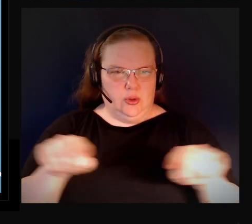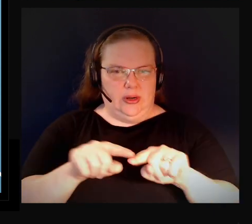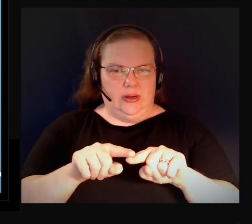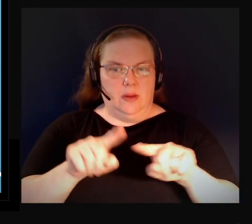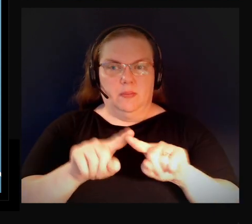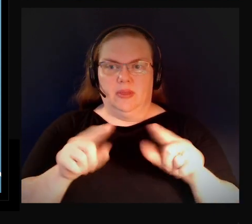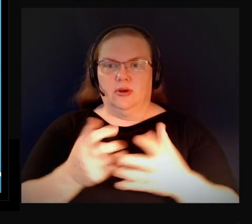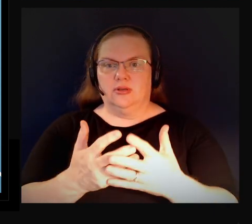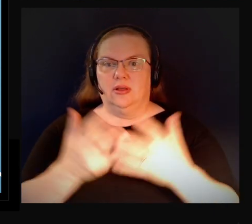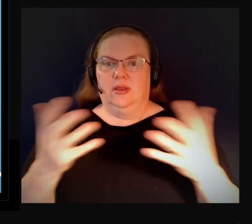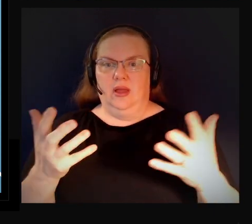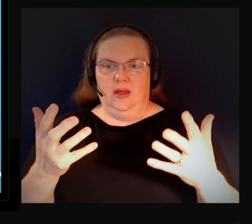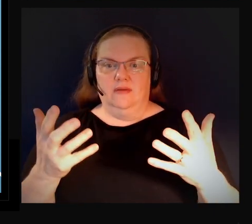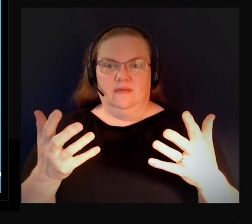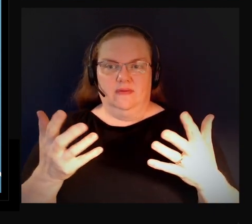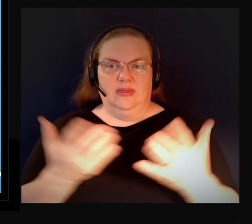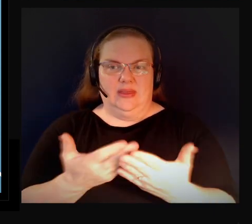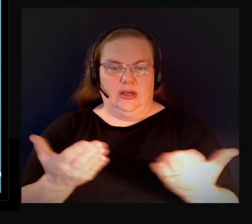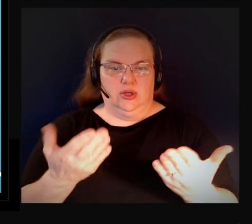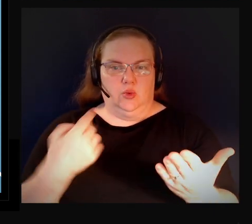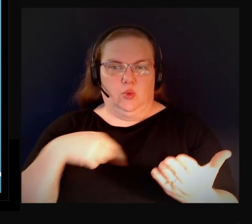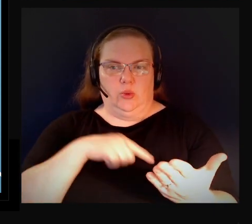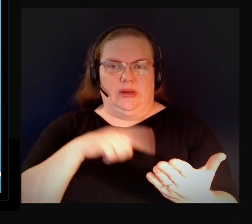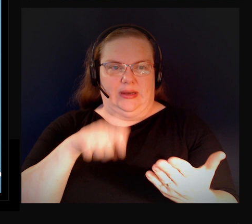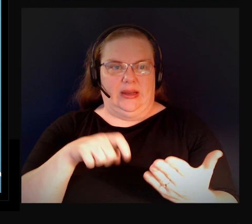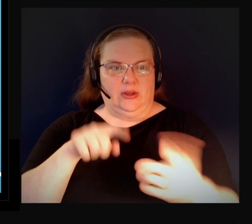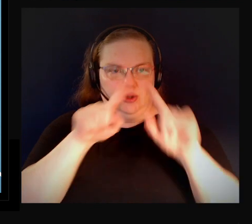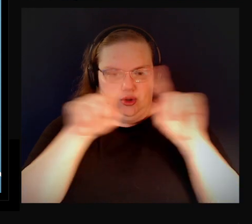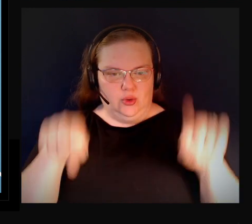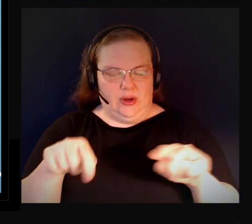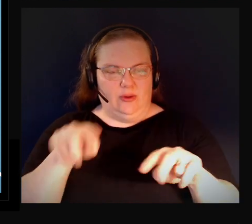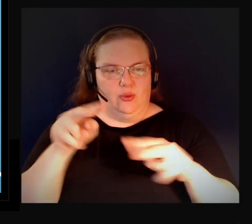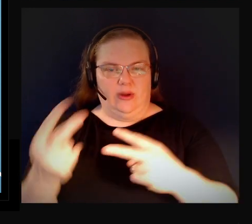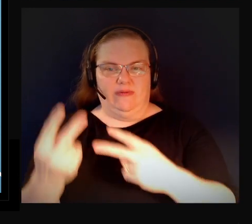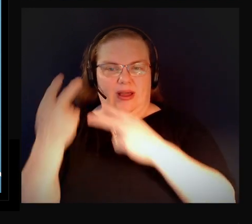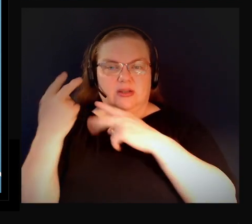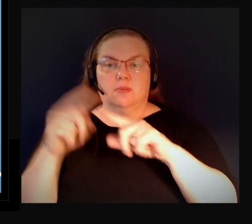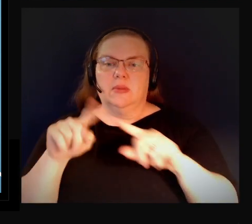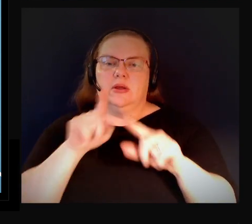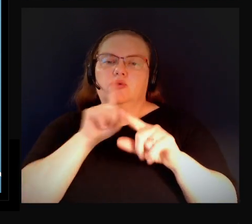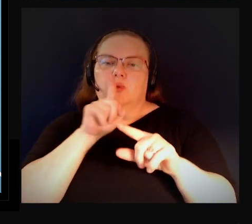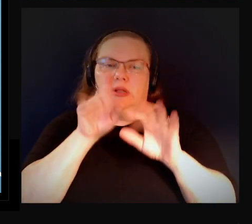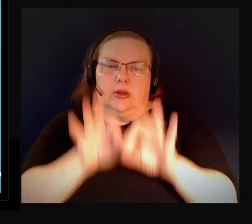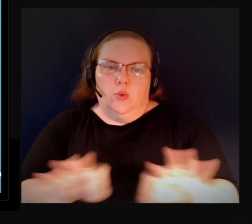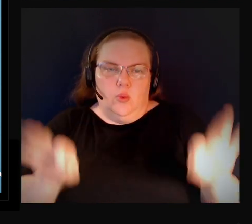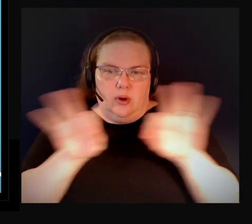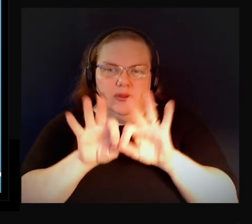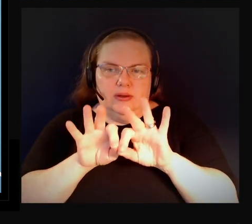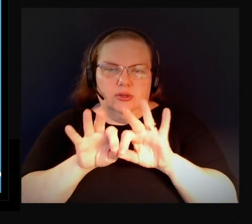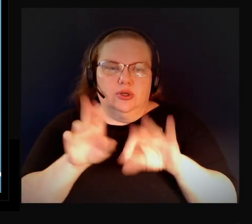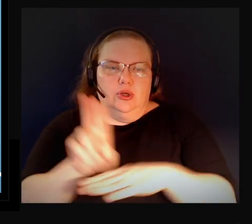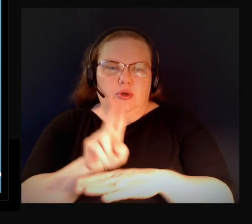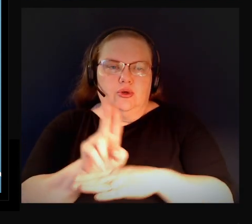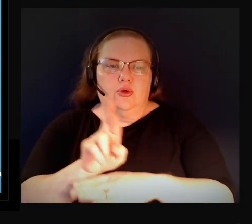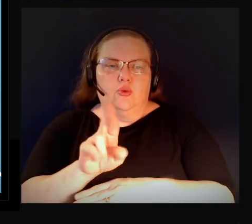with Screen Space reflections. So it really is worth it to use ray tracing for this. Depending on the scene in the game,